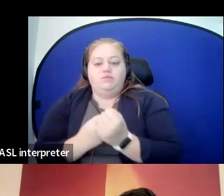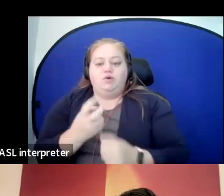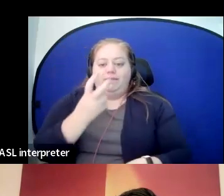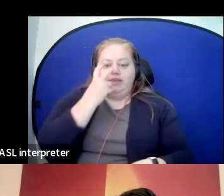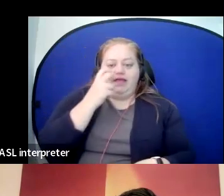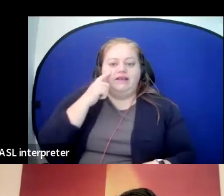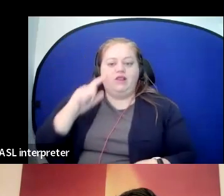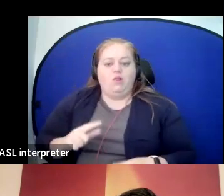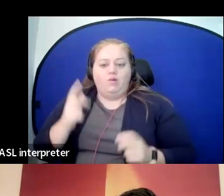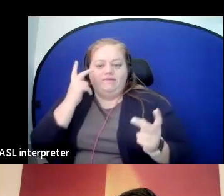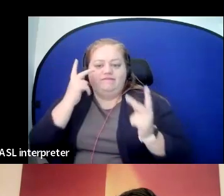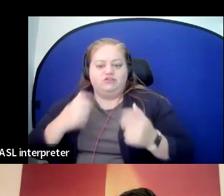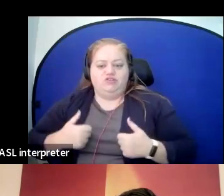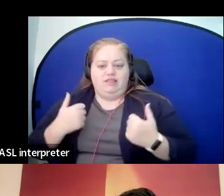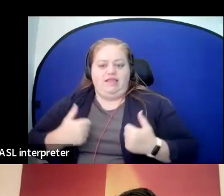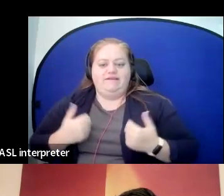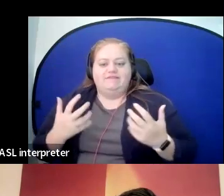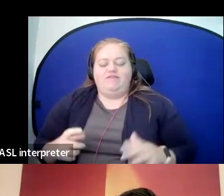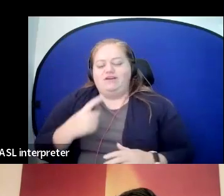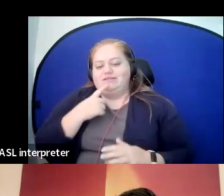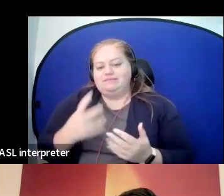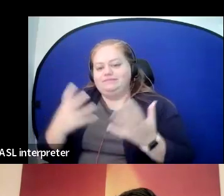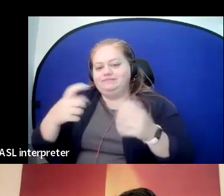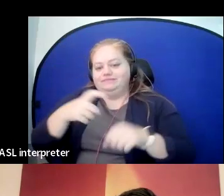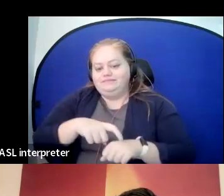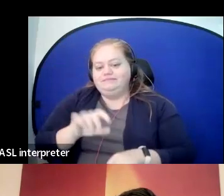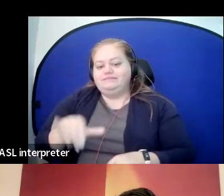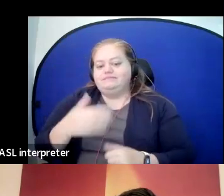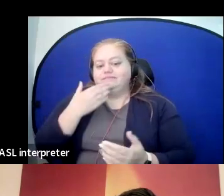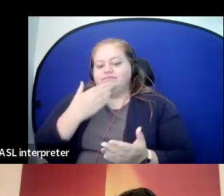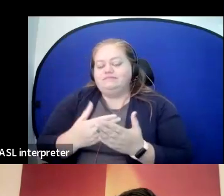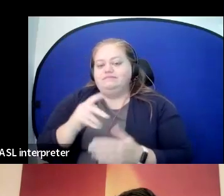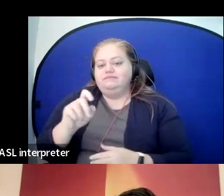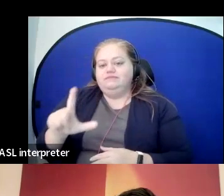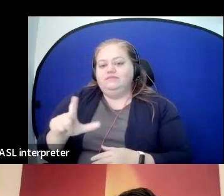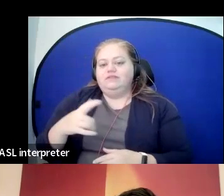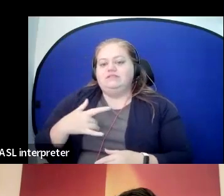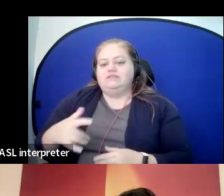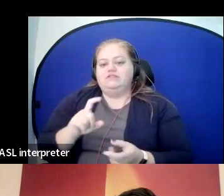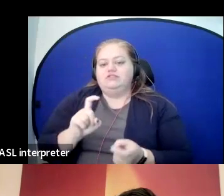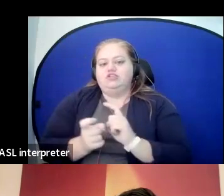Arwa already said it multiple times, it is a tool that is genuinely changing people's lives.